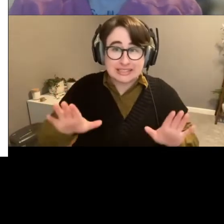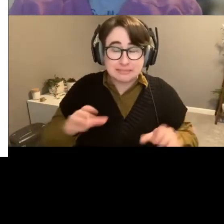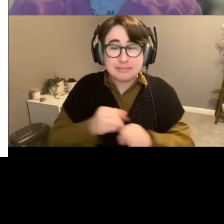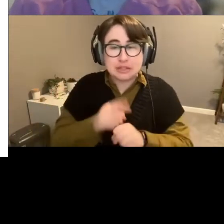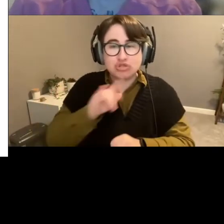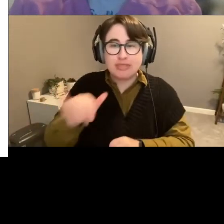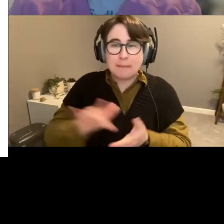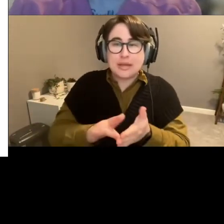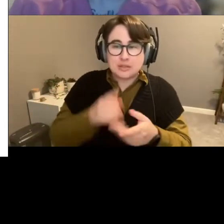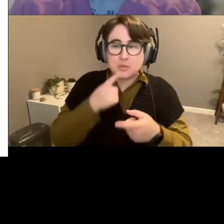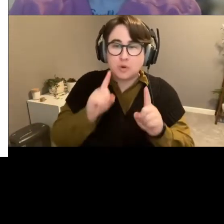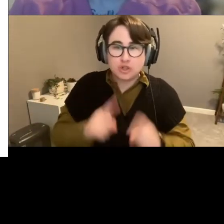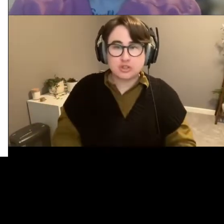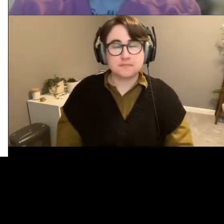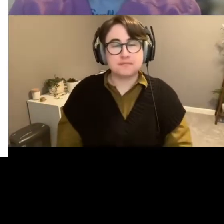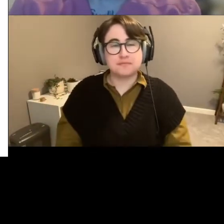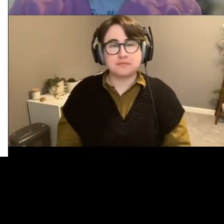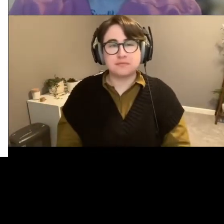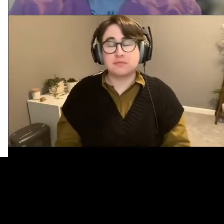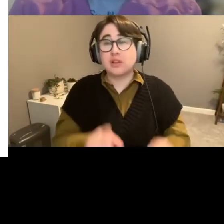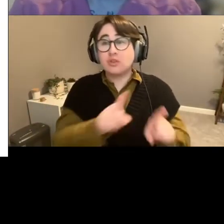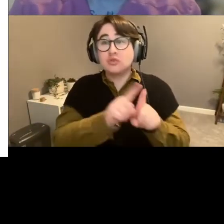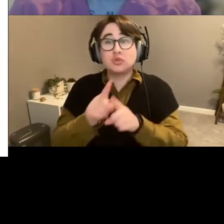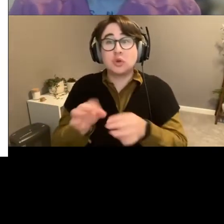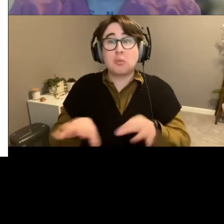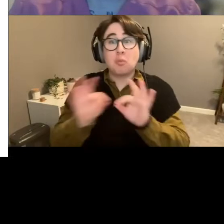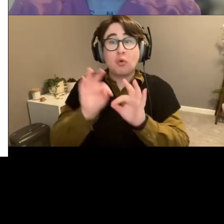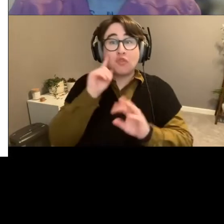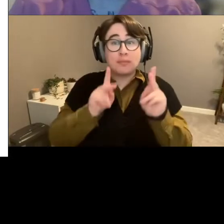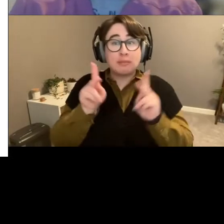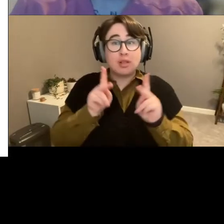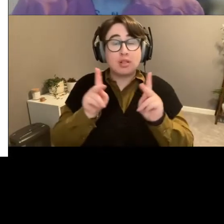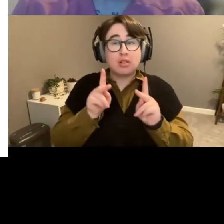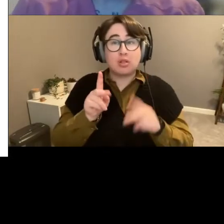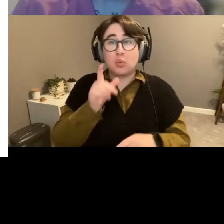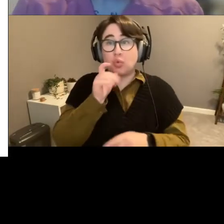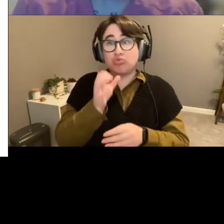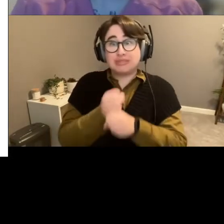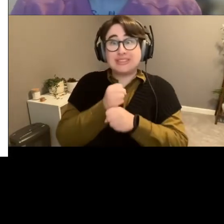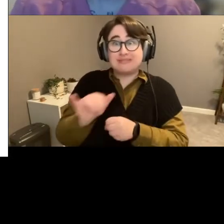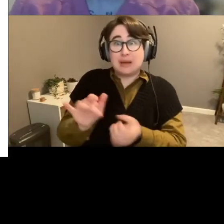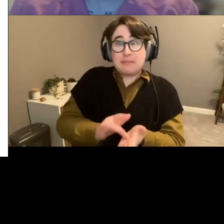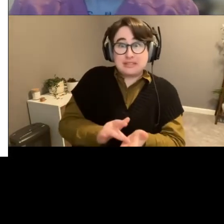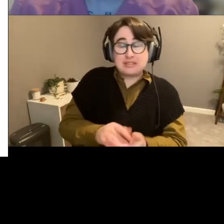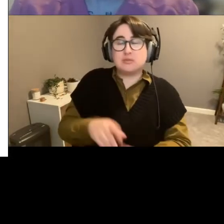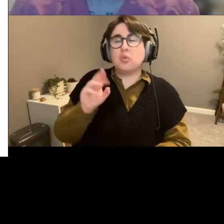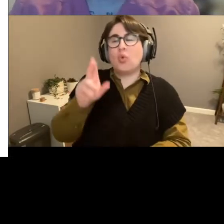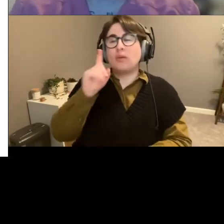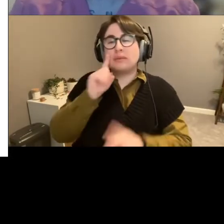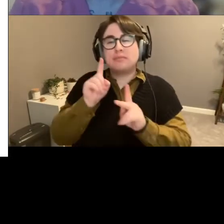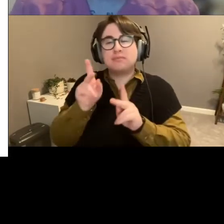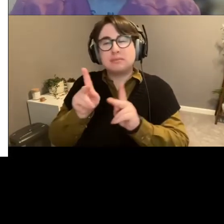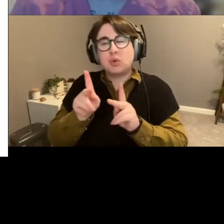Then it's important for people who are receiving these medications or people who become pregnant